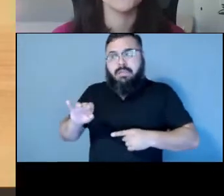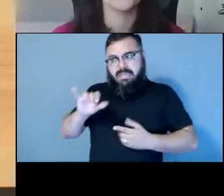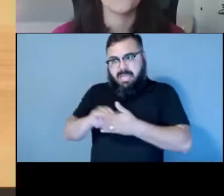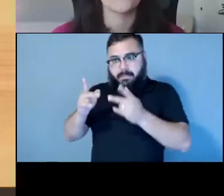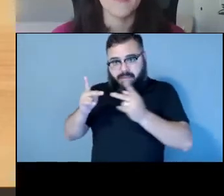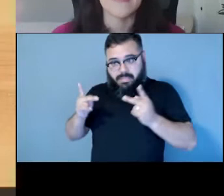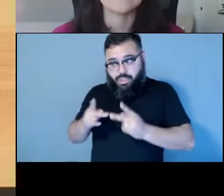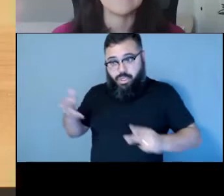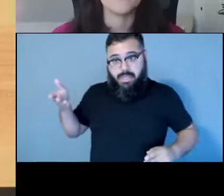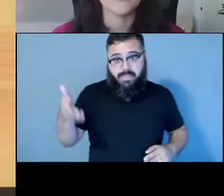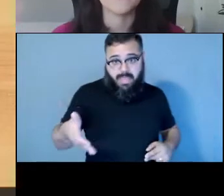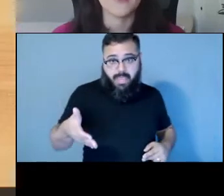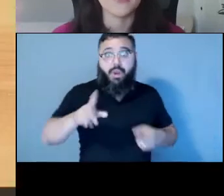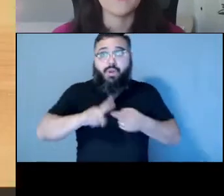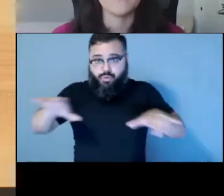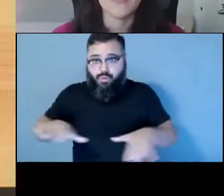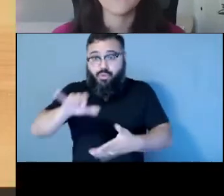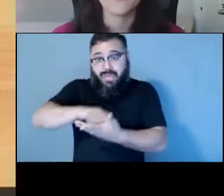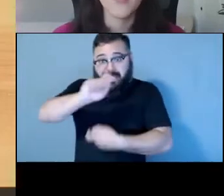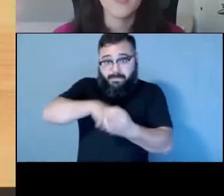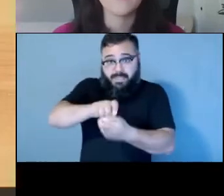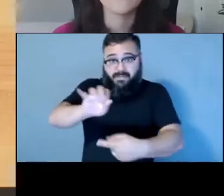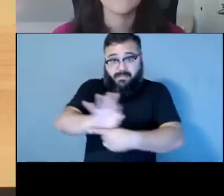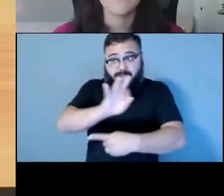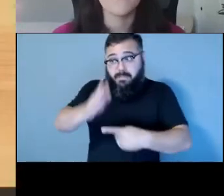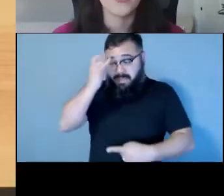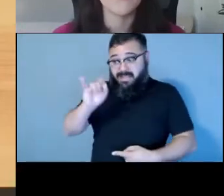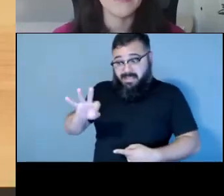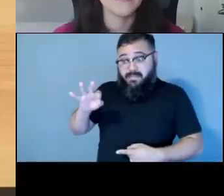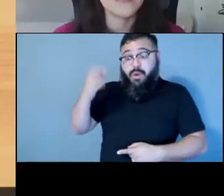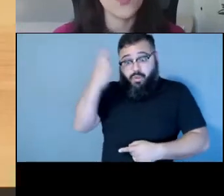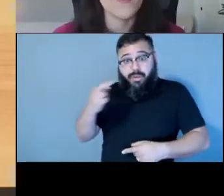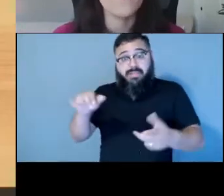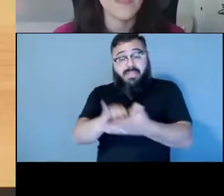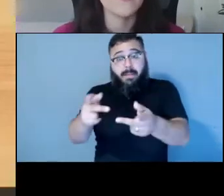to perform that particular function? Because if it does, that probably indicates more on the fact